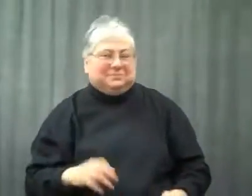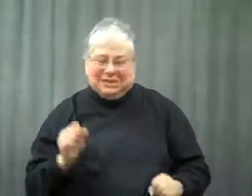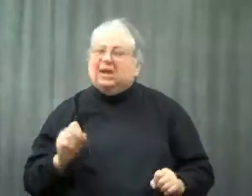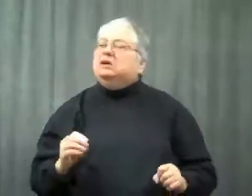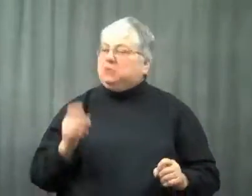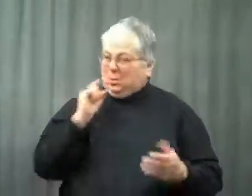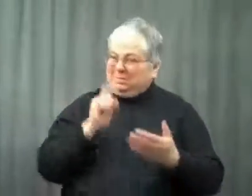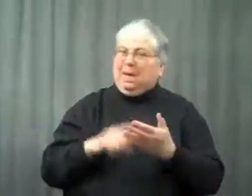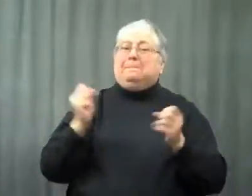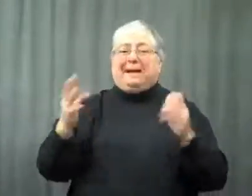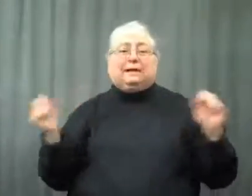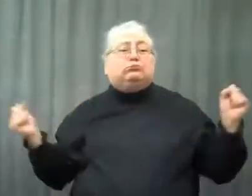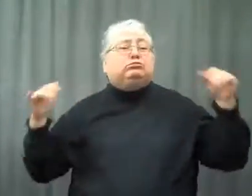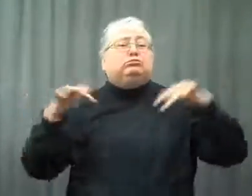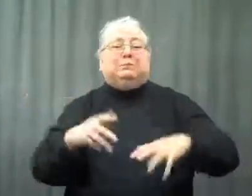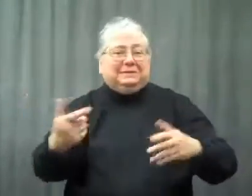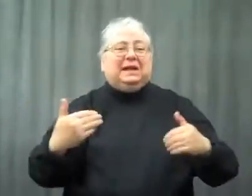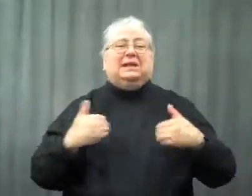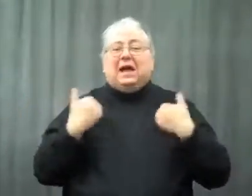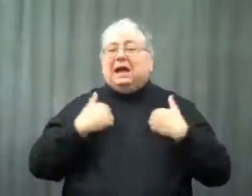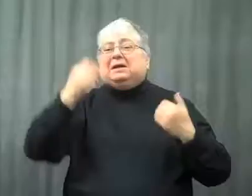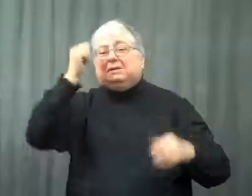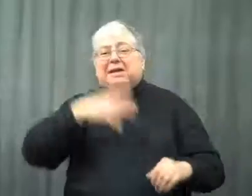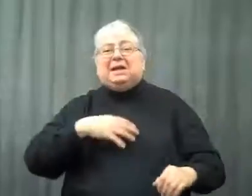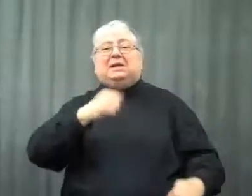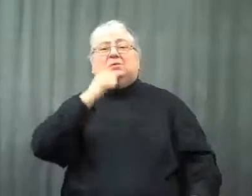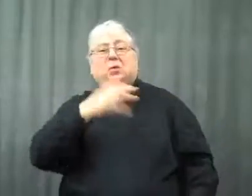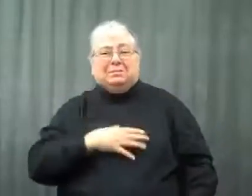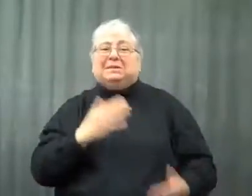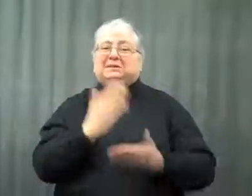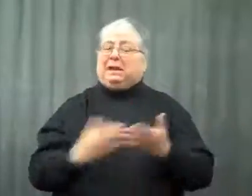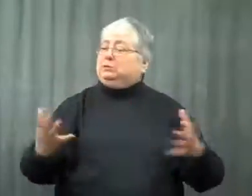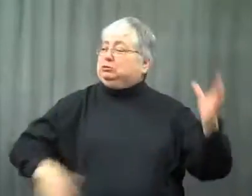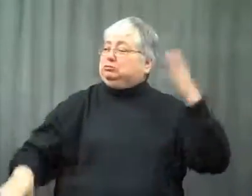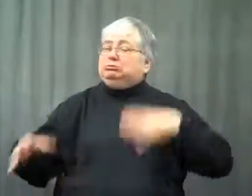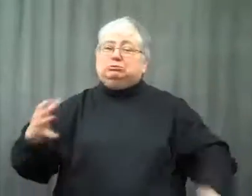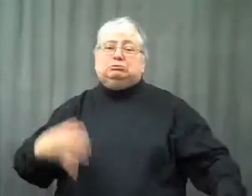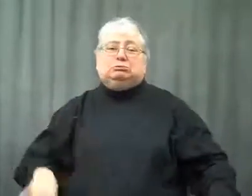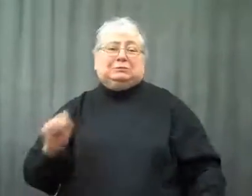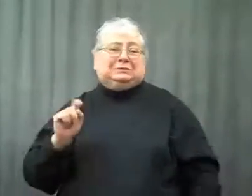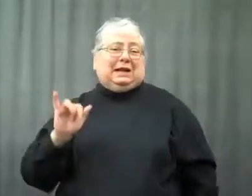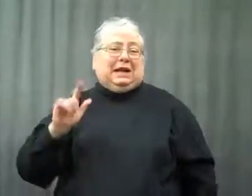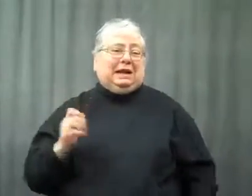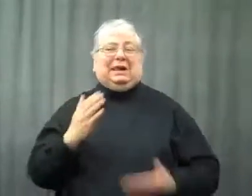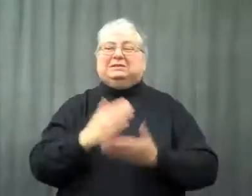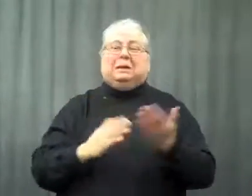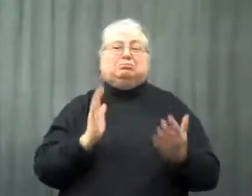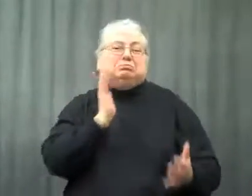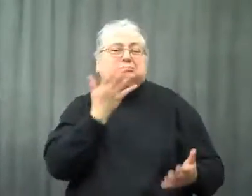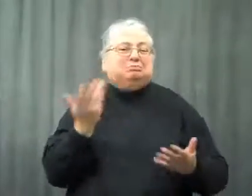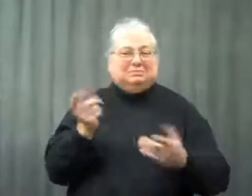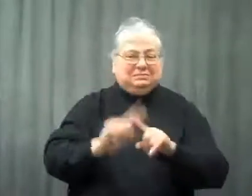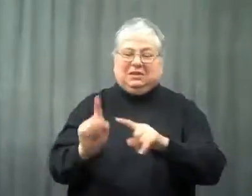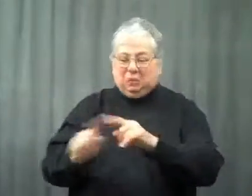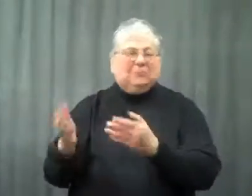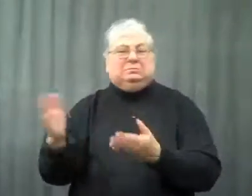Young men and women, some dressed in stylish clothes, some not, came